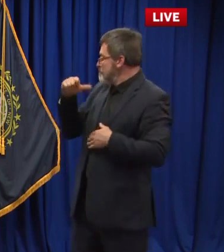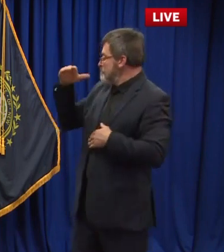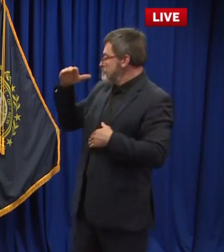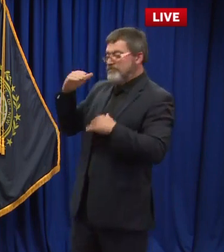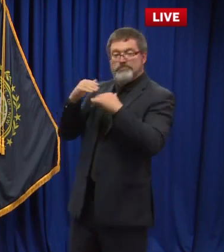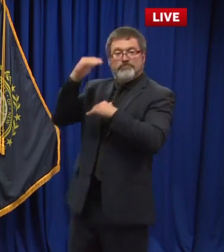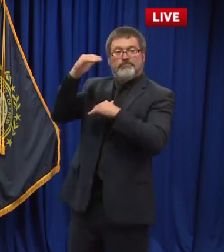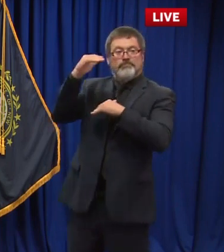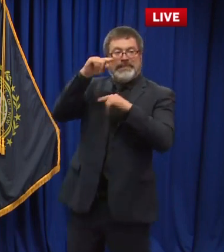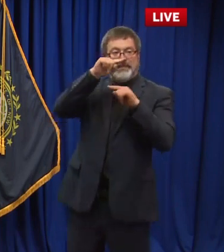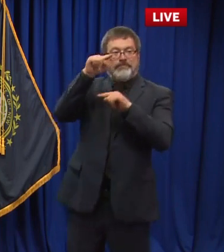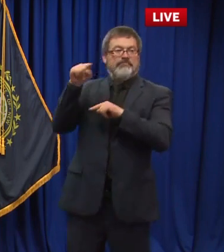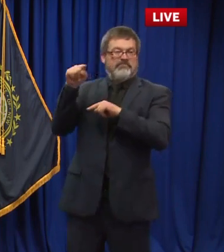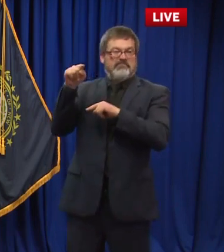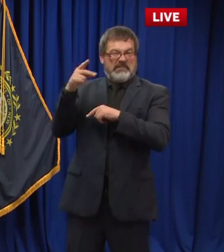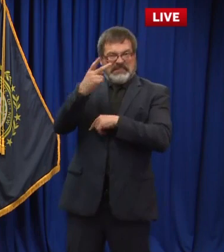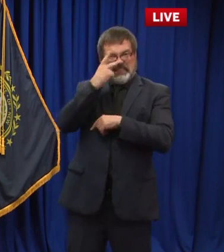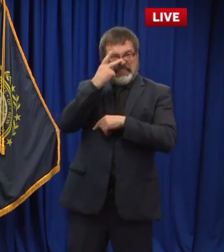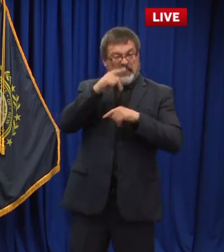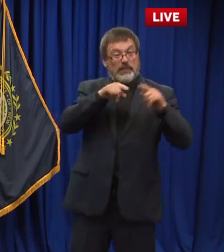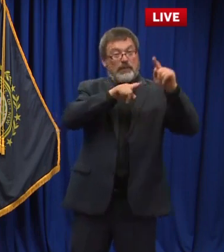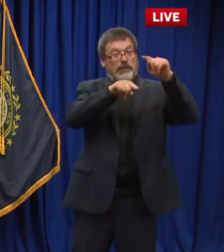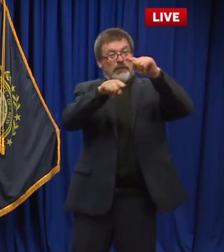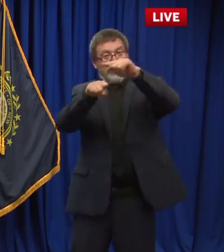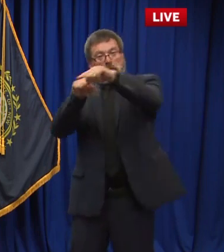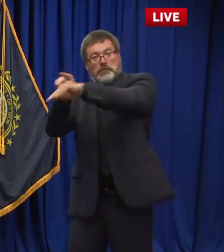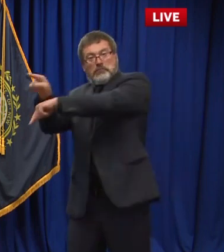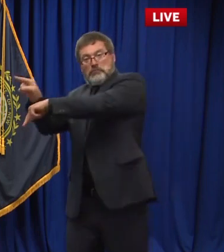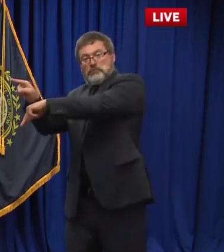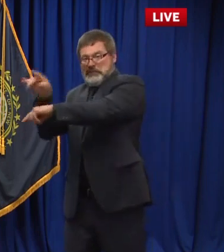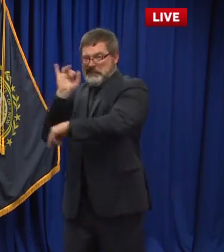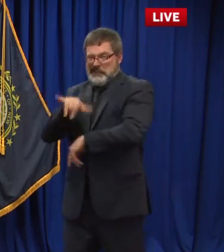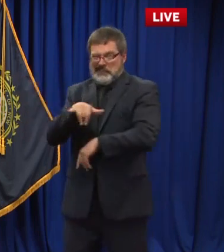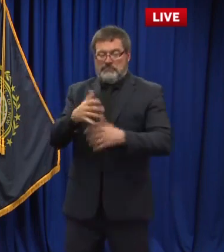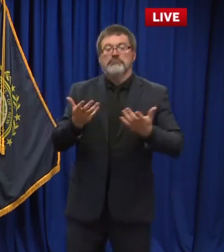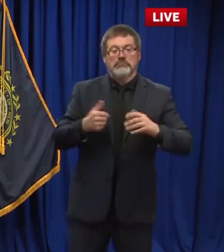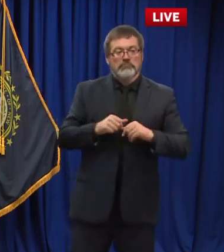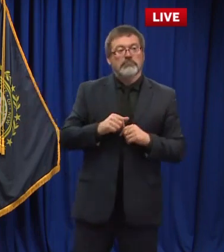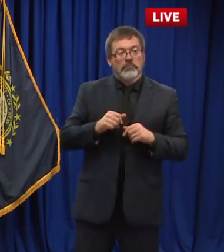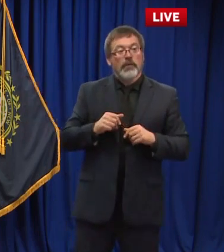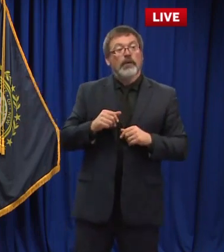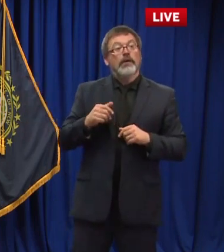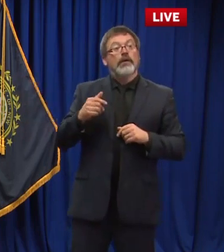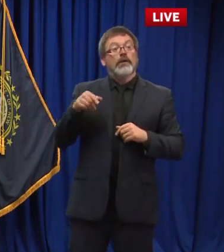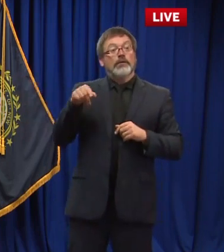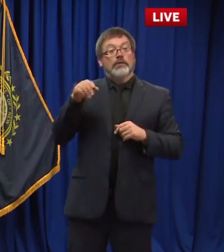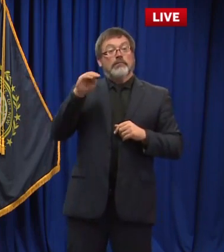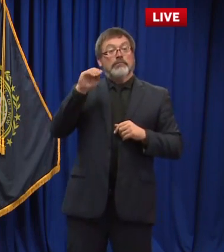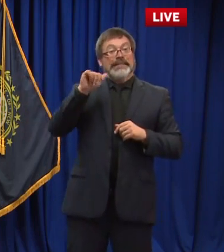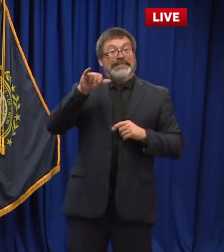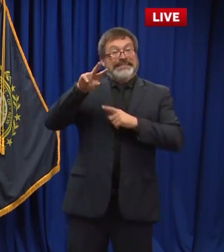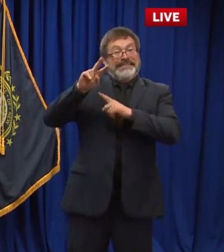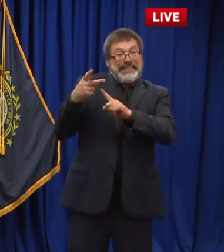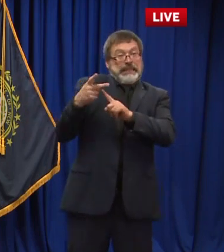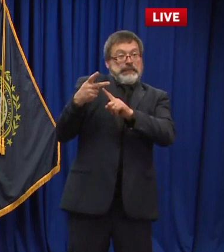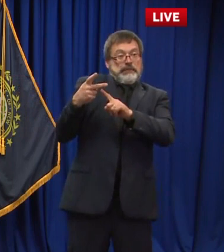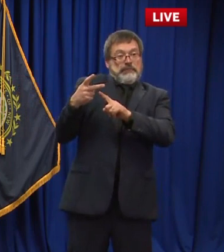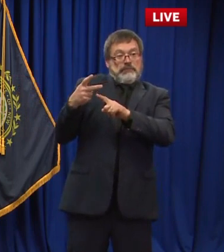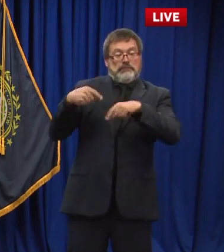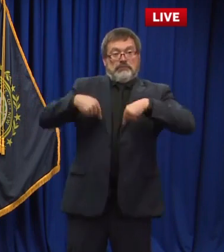YOU HAVE A BLUE LINE THAT SHOWS THE UNITED STATES AND THE YELLOW PRISONS NEW HAMPSHIRE.